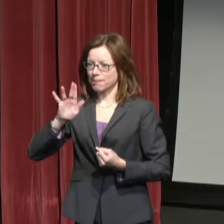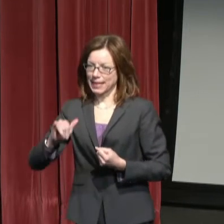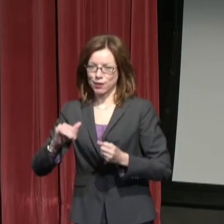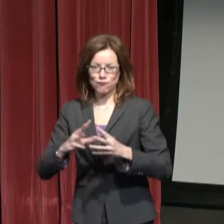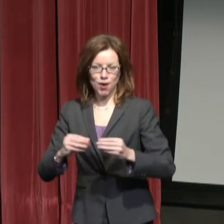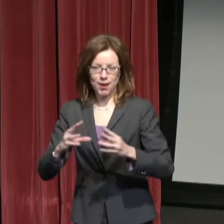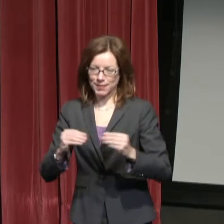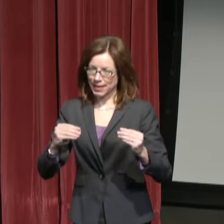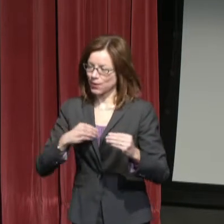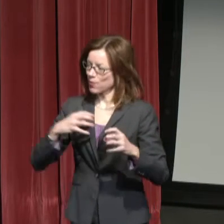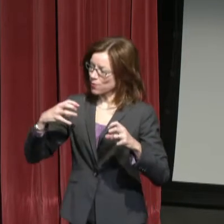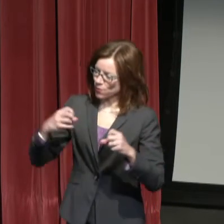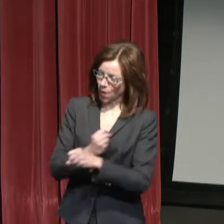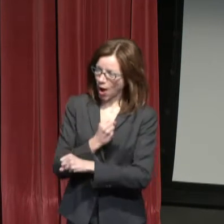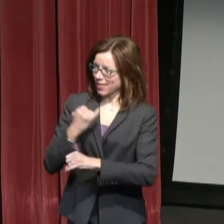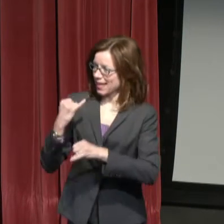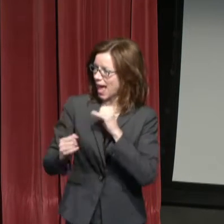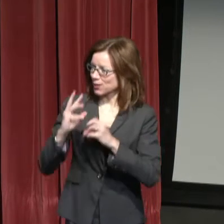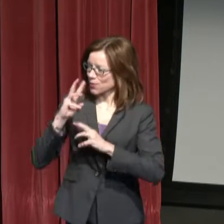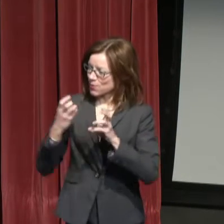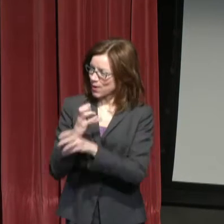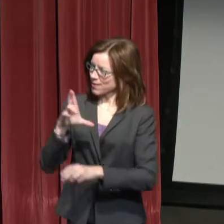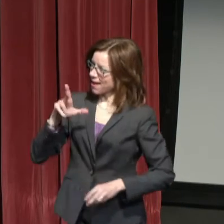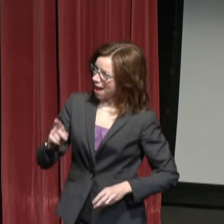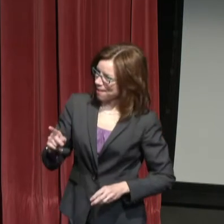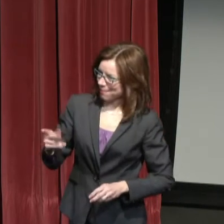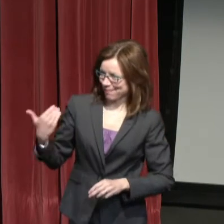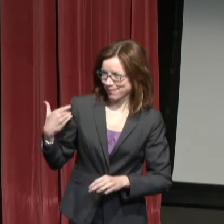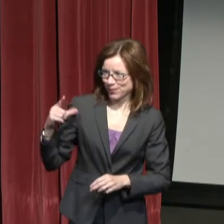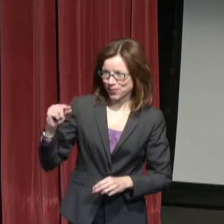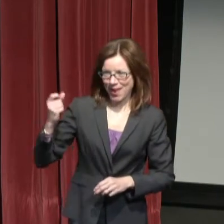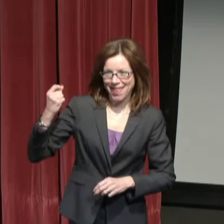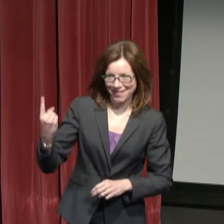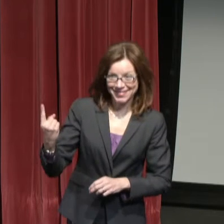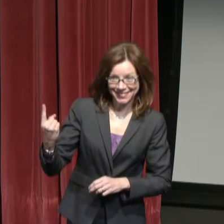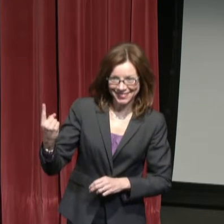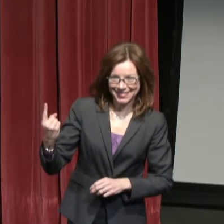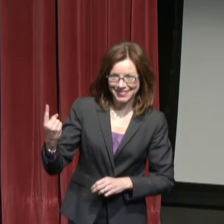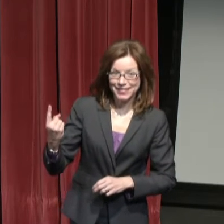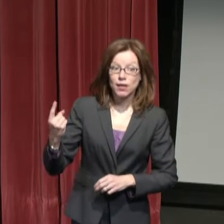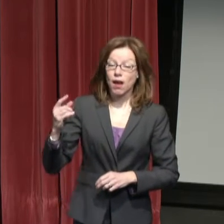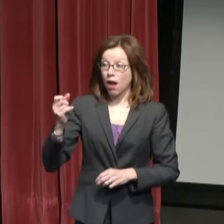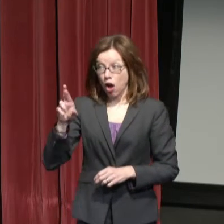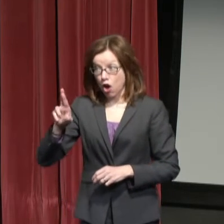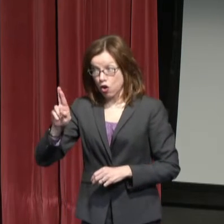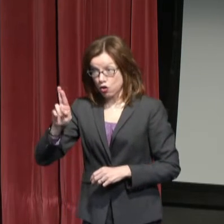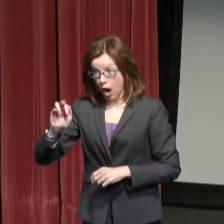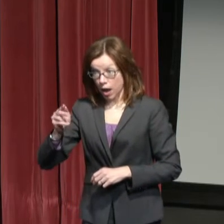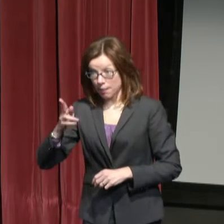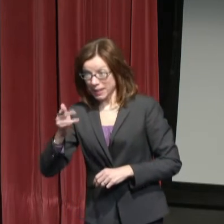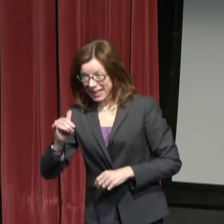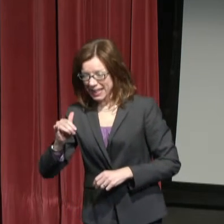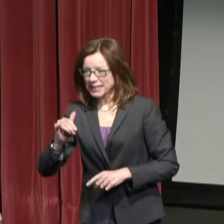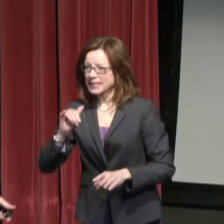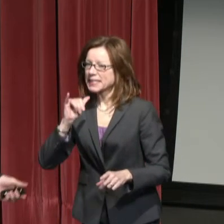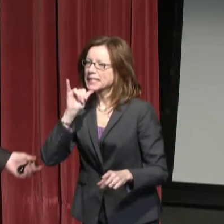We won the last rugby World Cup, which was held in 2011. This is a sport unlike your American football,